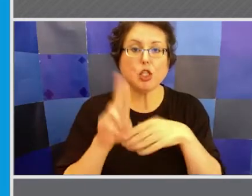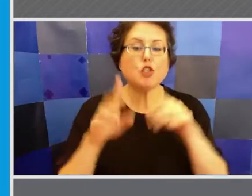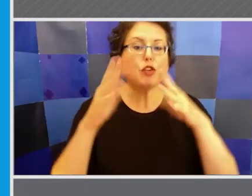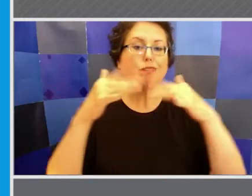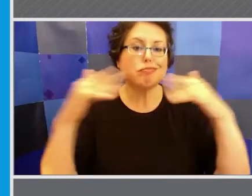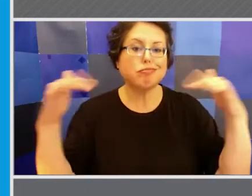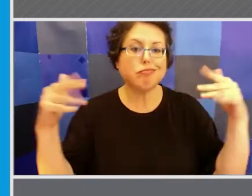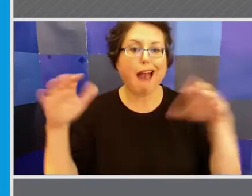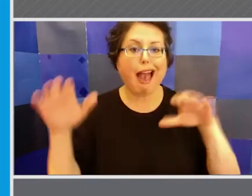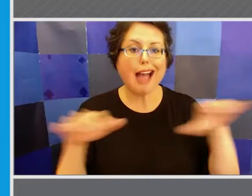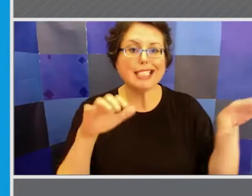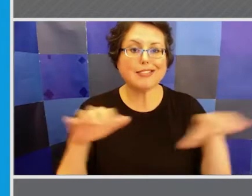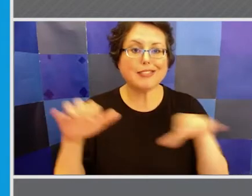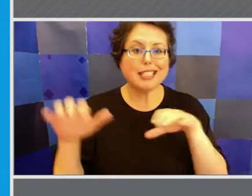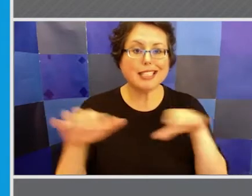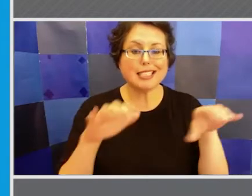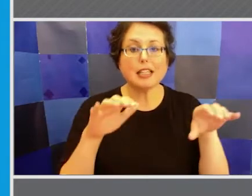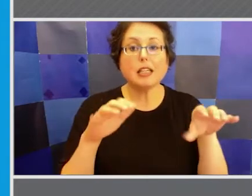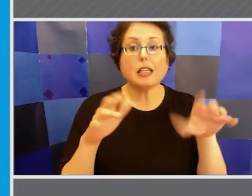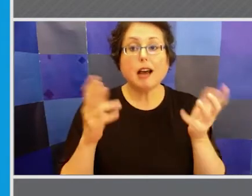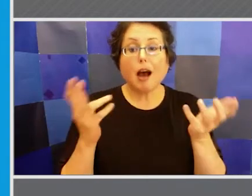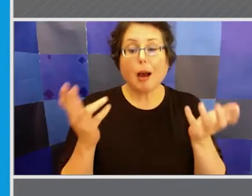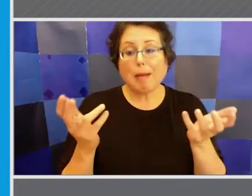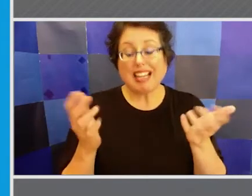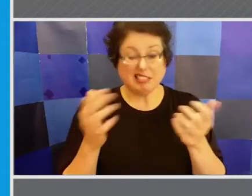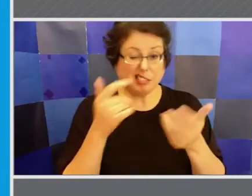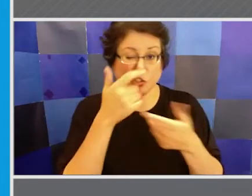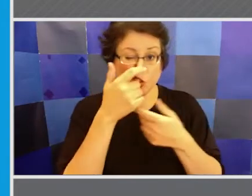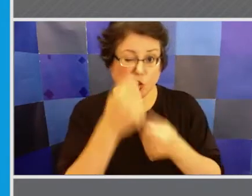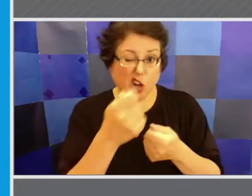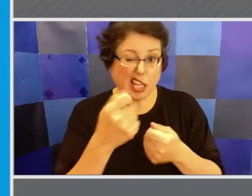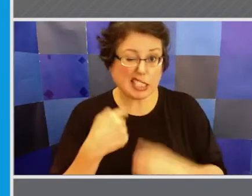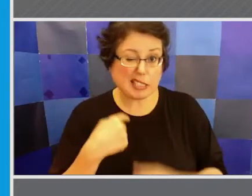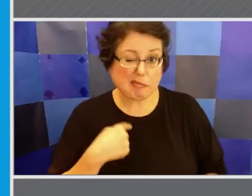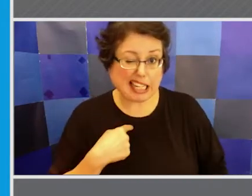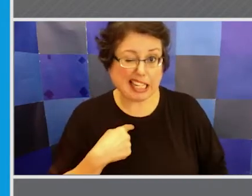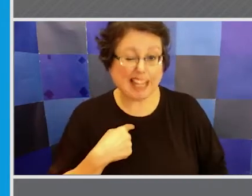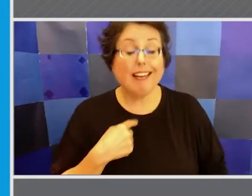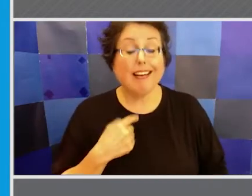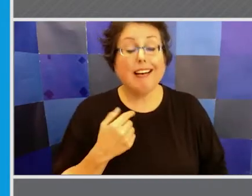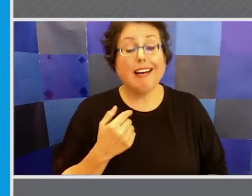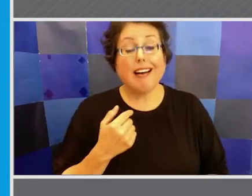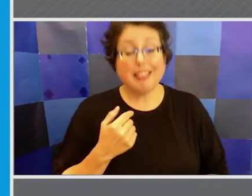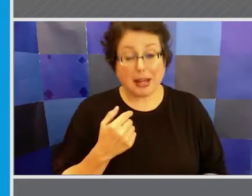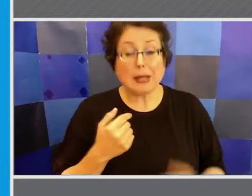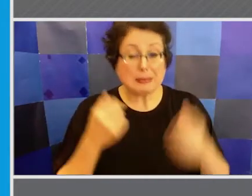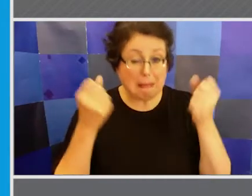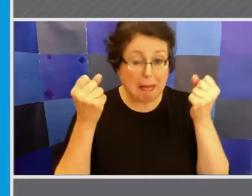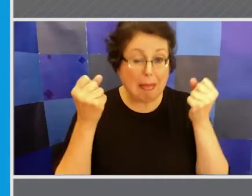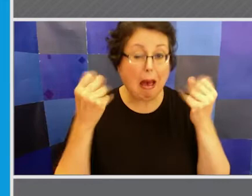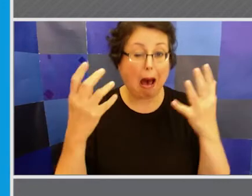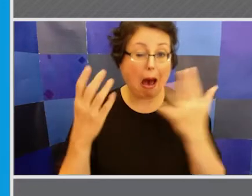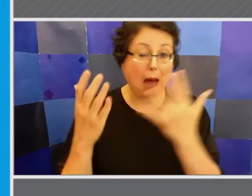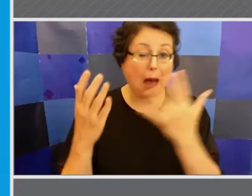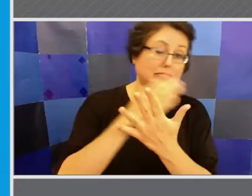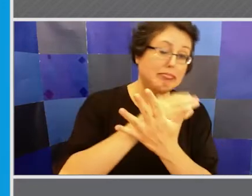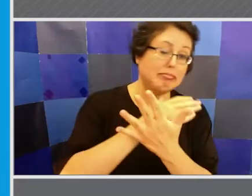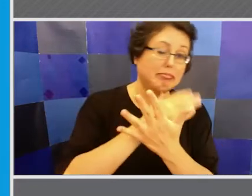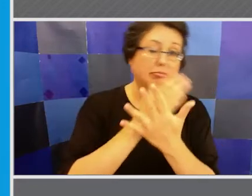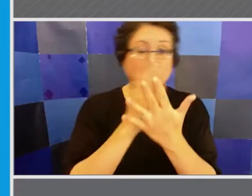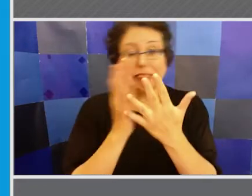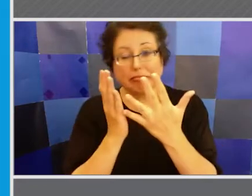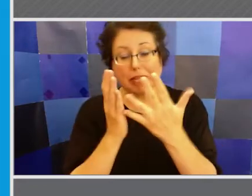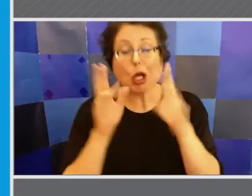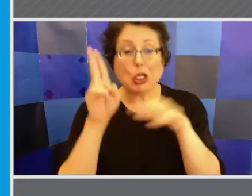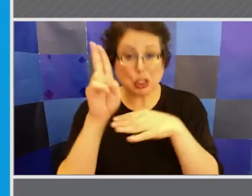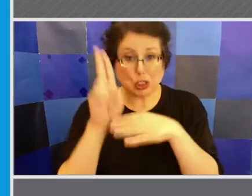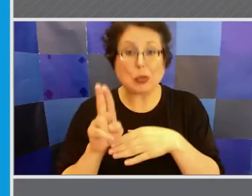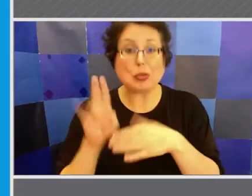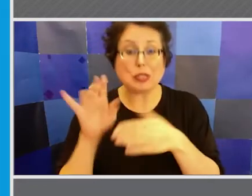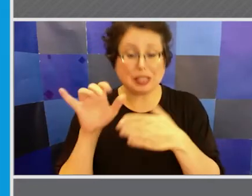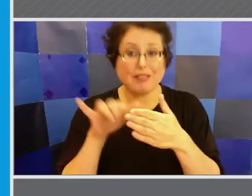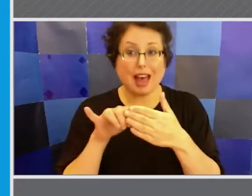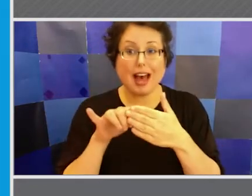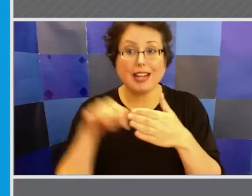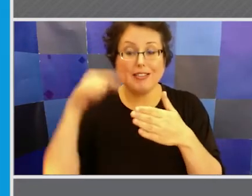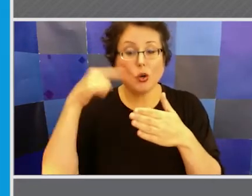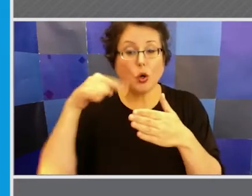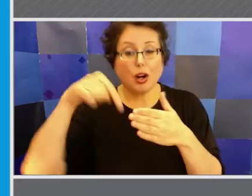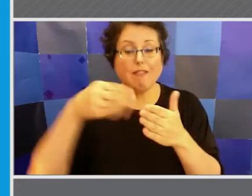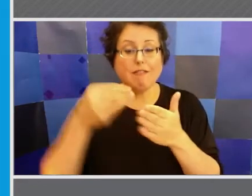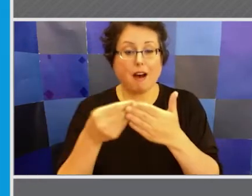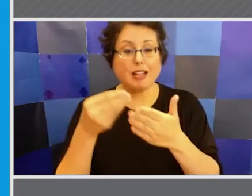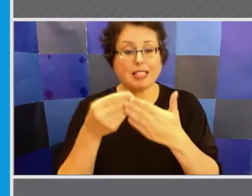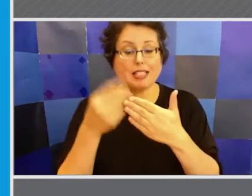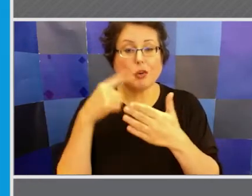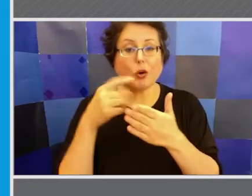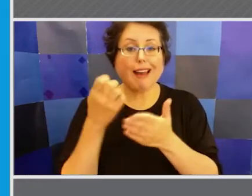of these, but just trust me on that.